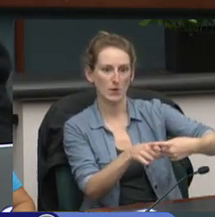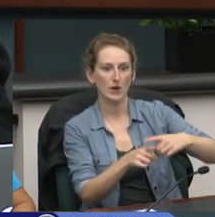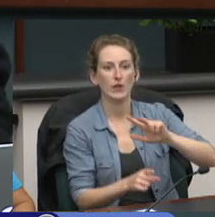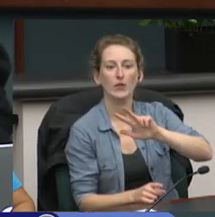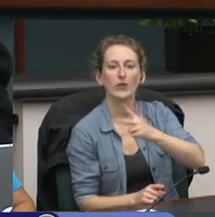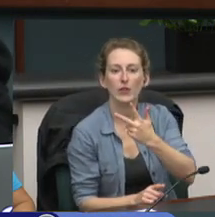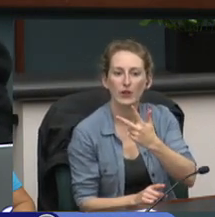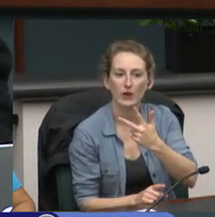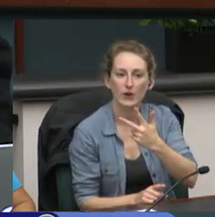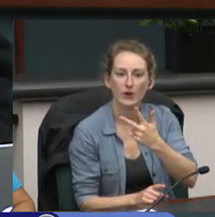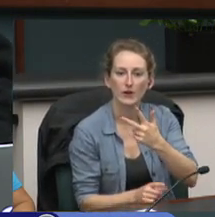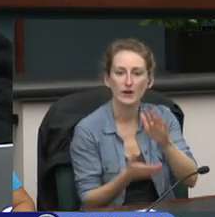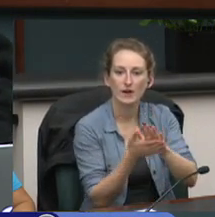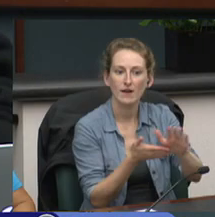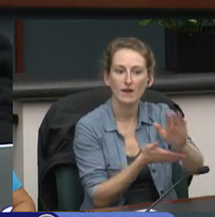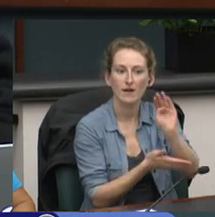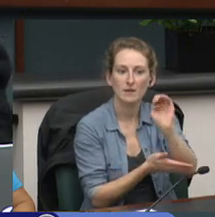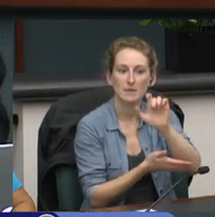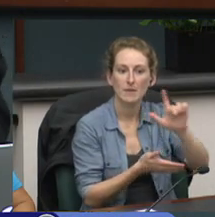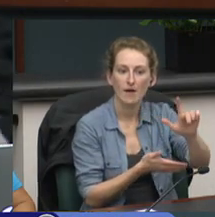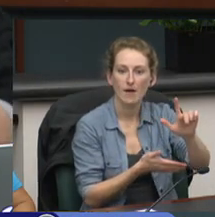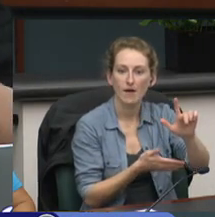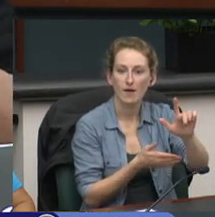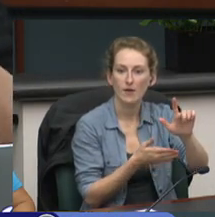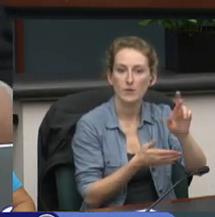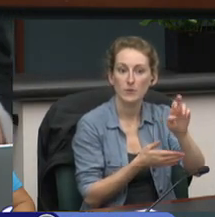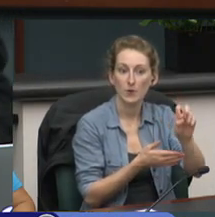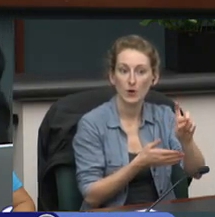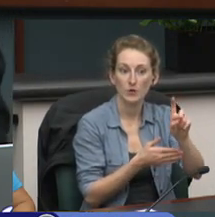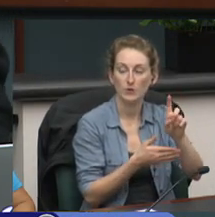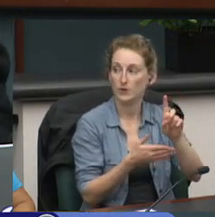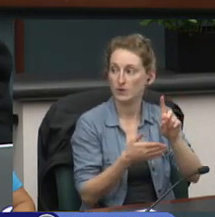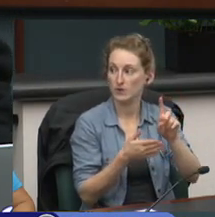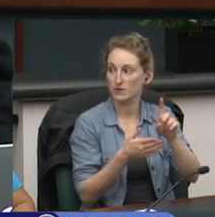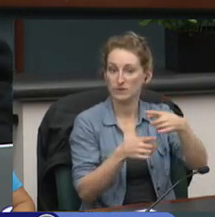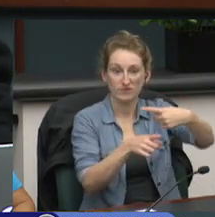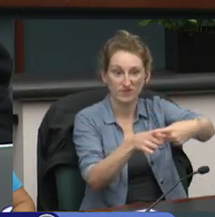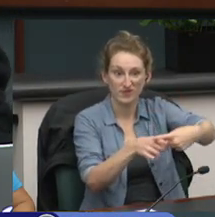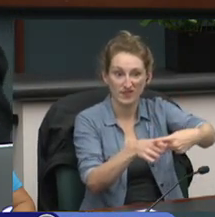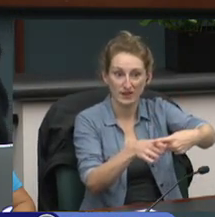literally under the jurisdiction of n dot and they are very car happy but the